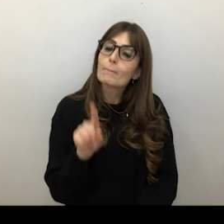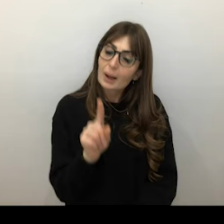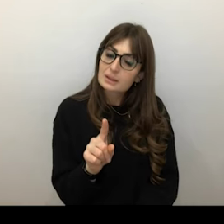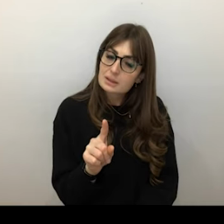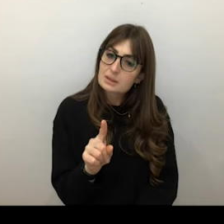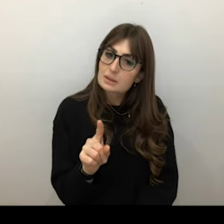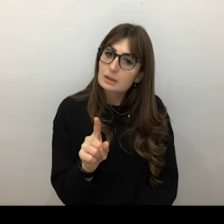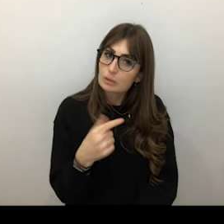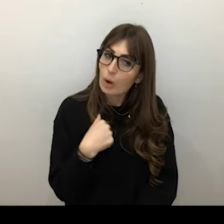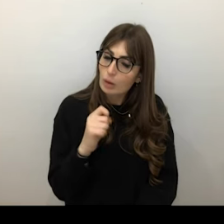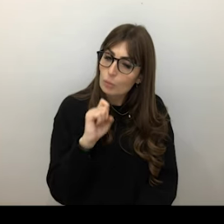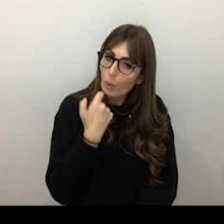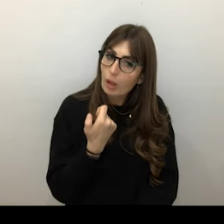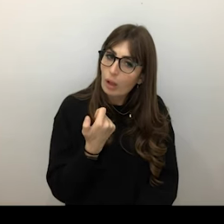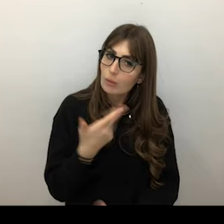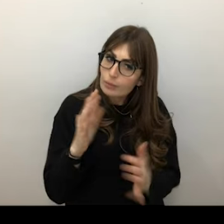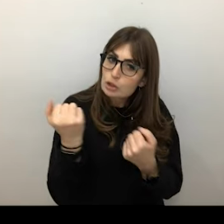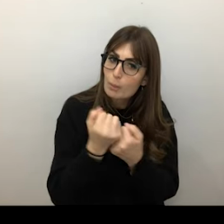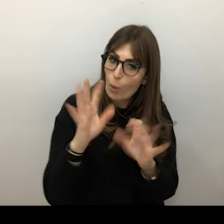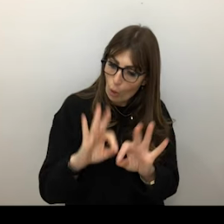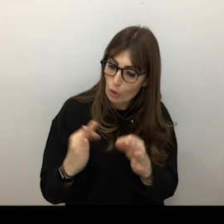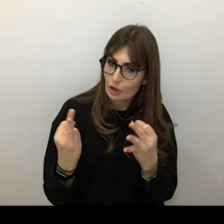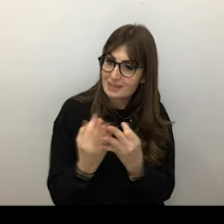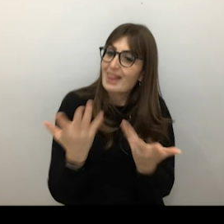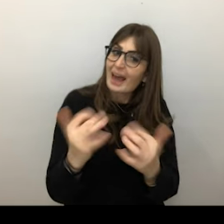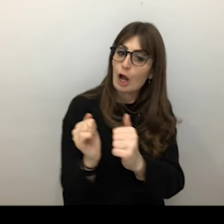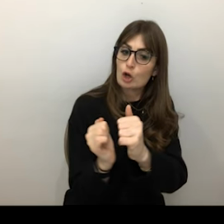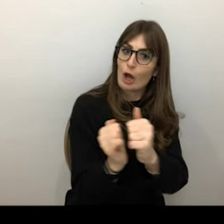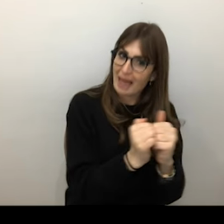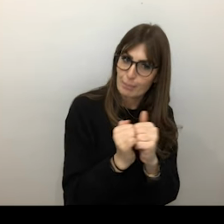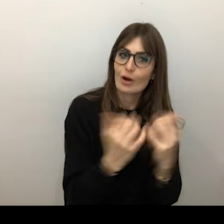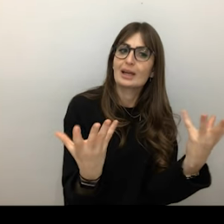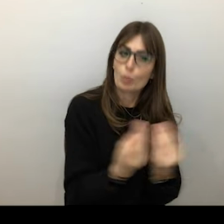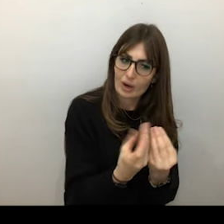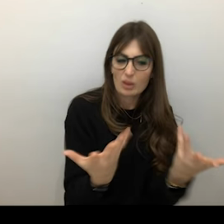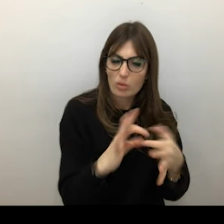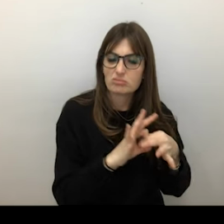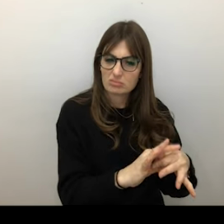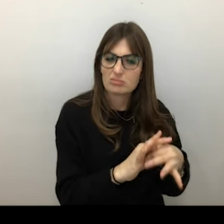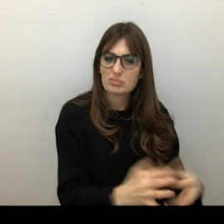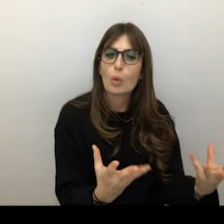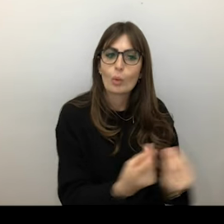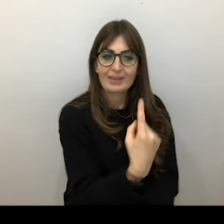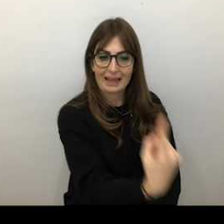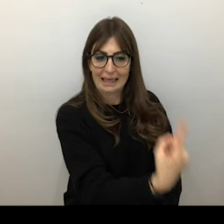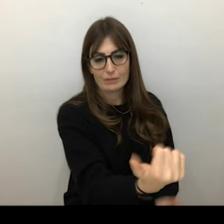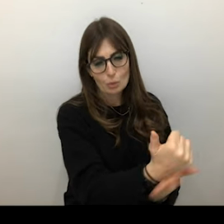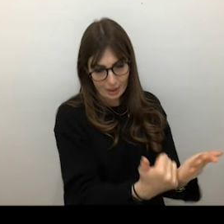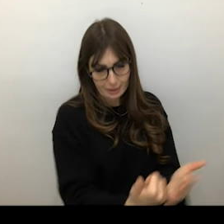However, we absolutely will support organisations that are collaborating with or working in partnership with individual